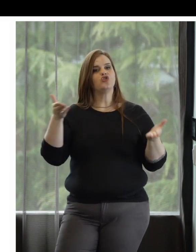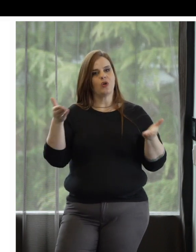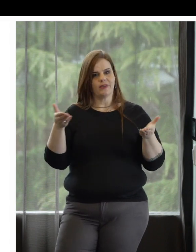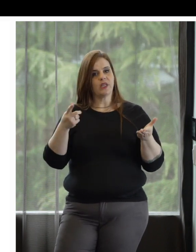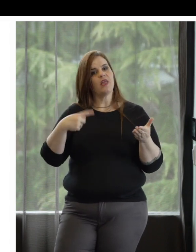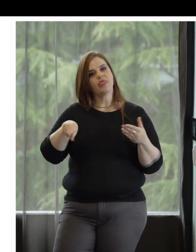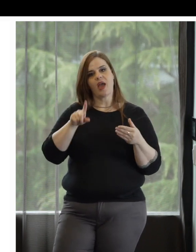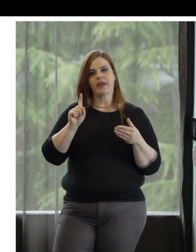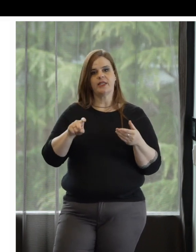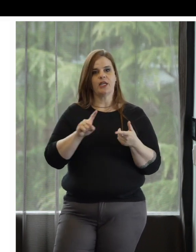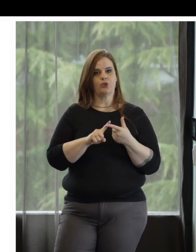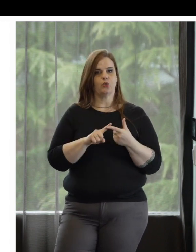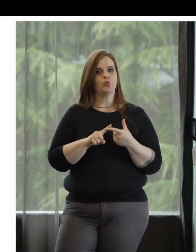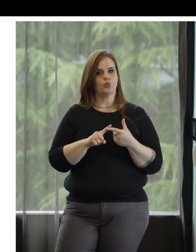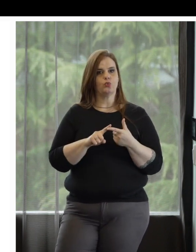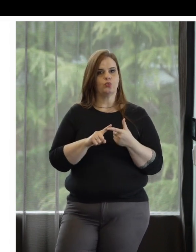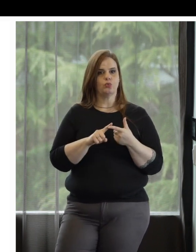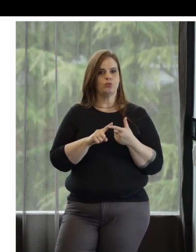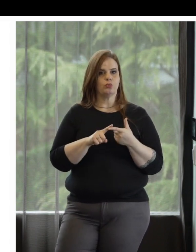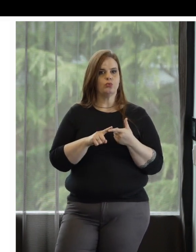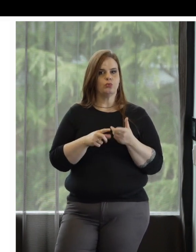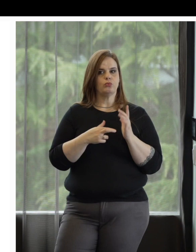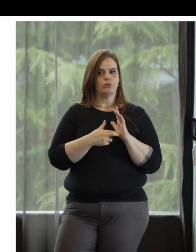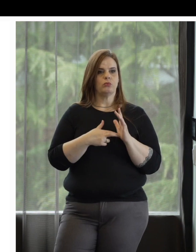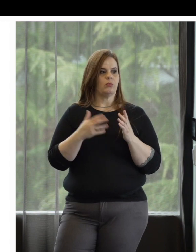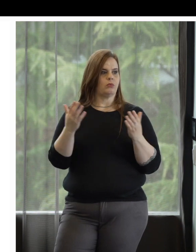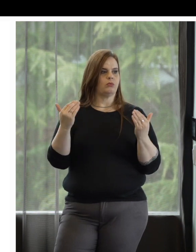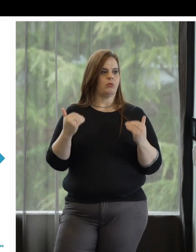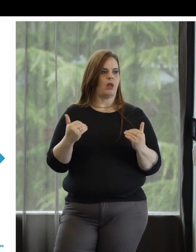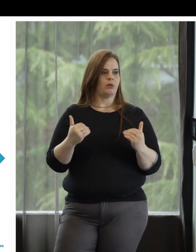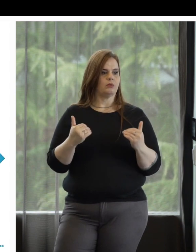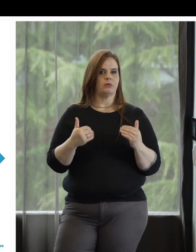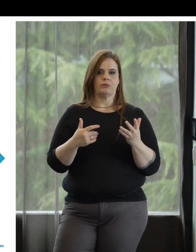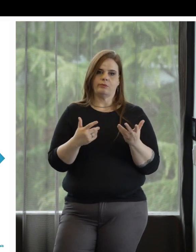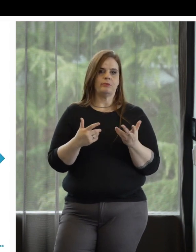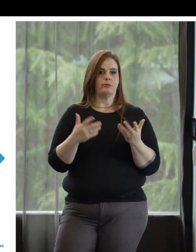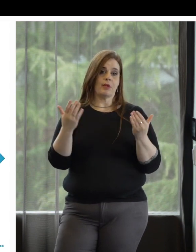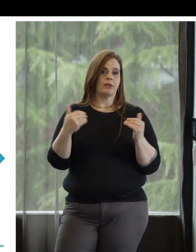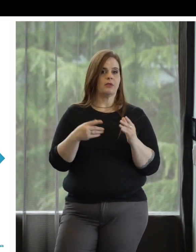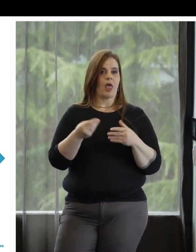have represented. .